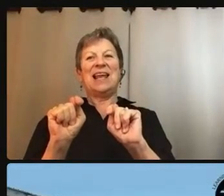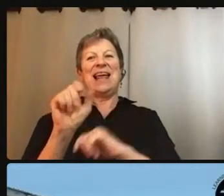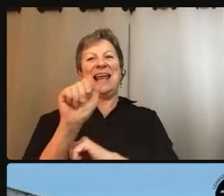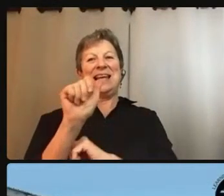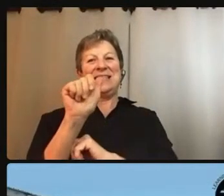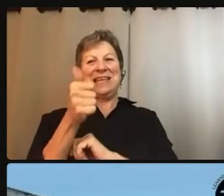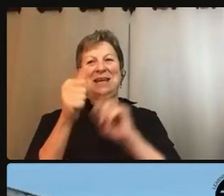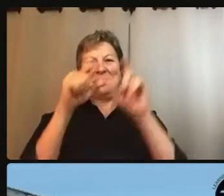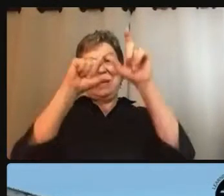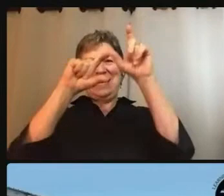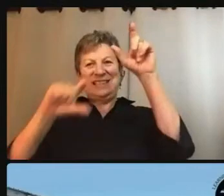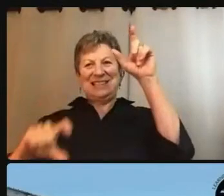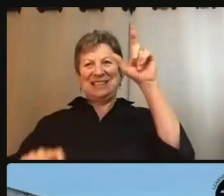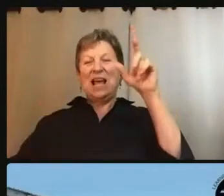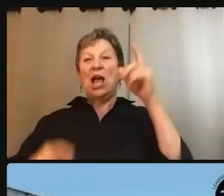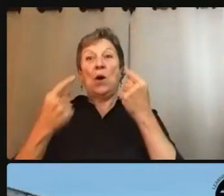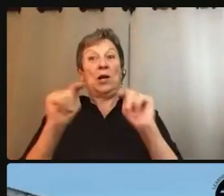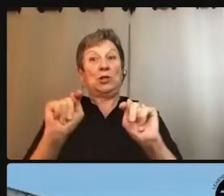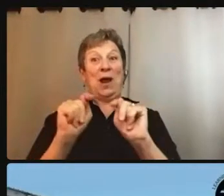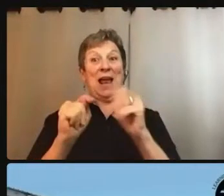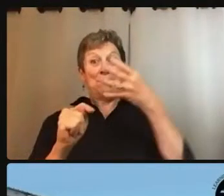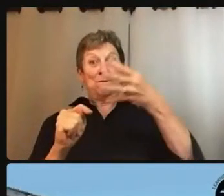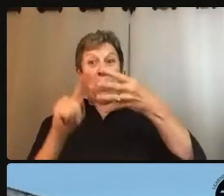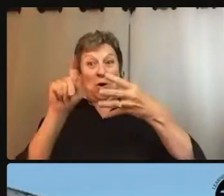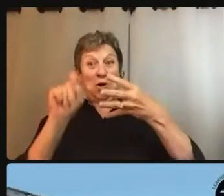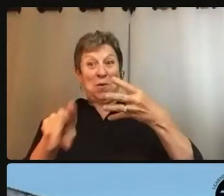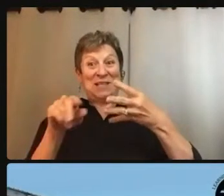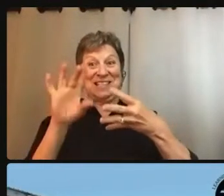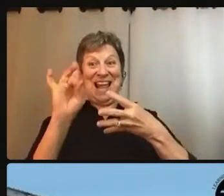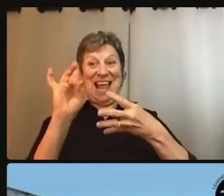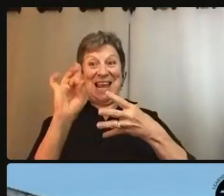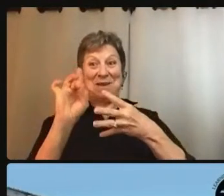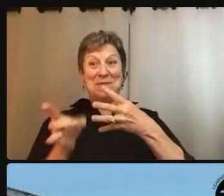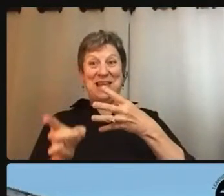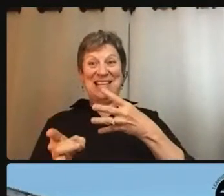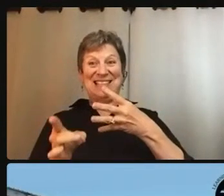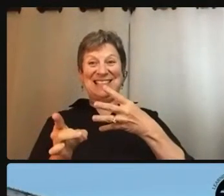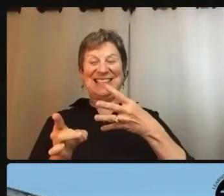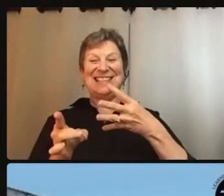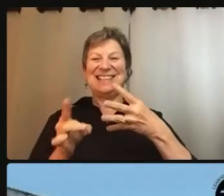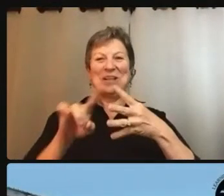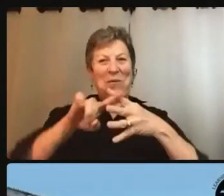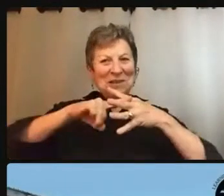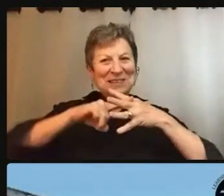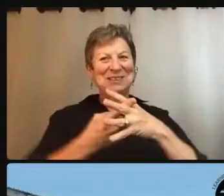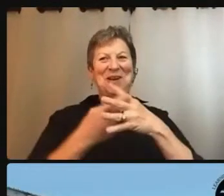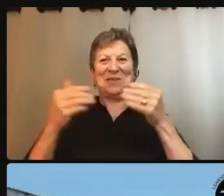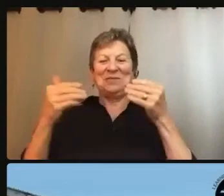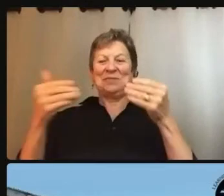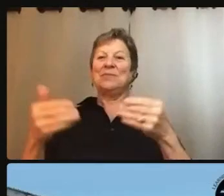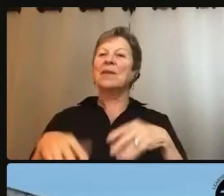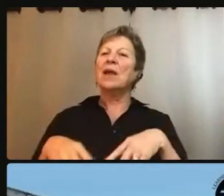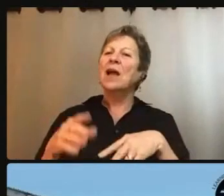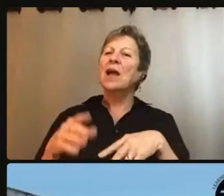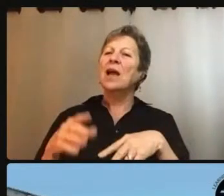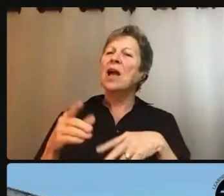WE HAVE ABOUT 10 MINUTES. WE'RE TRYING TO DO. WE HAVE 10 MINUTE SLOTS BUT WE'RE TRYING TO GET THE FOUR